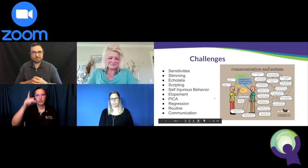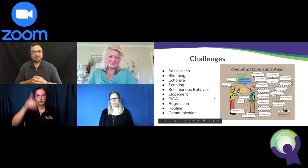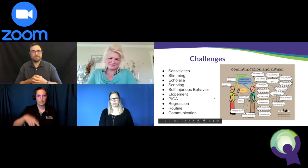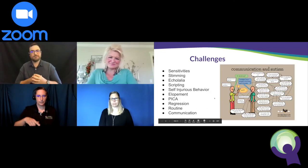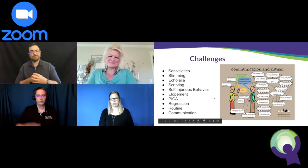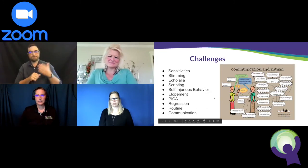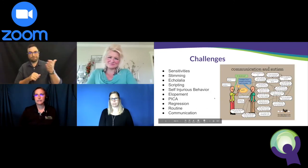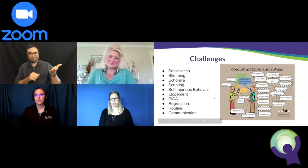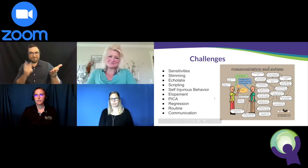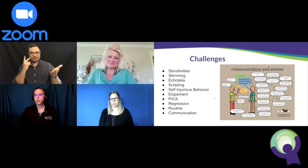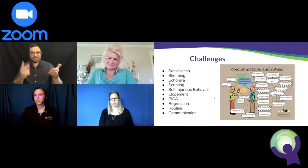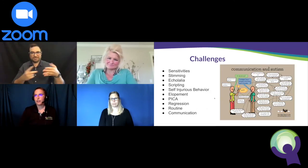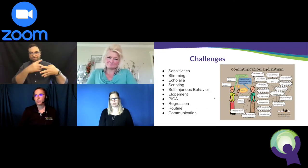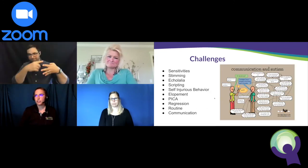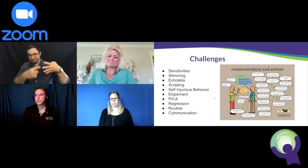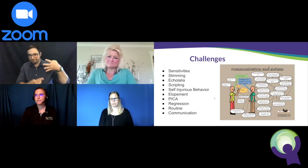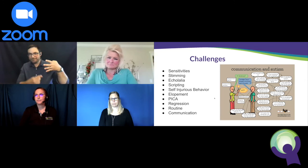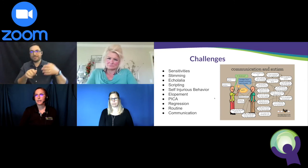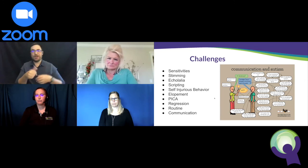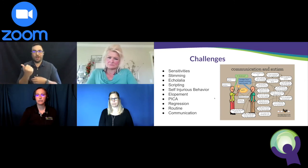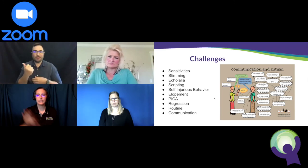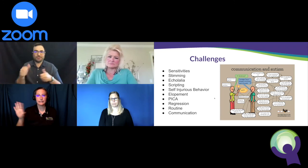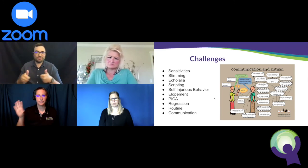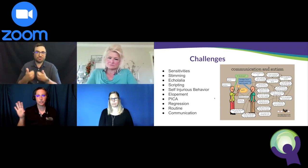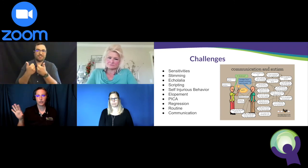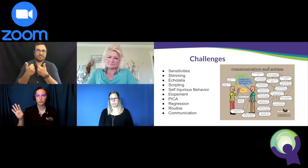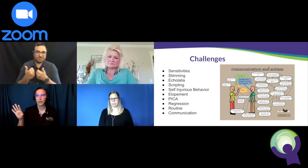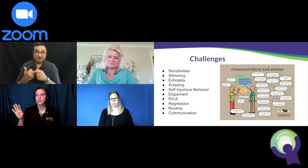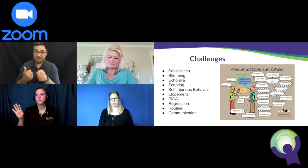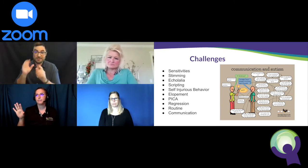Here's another list of other challenges. I really like this picture on the right